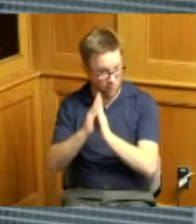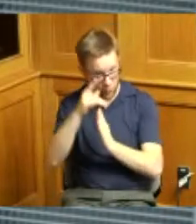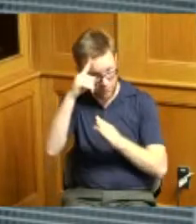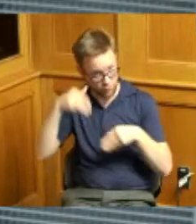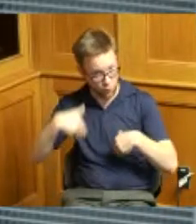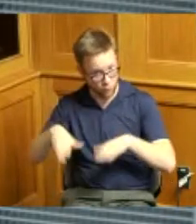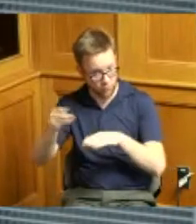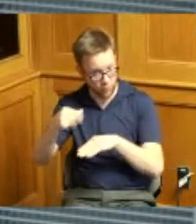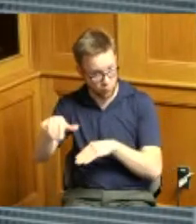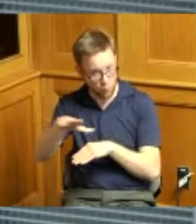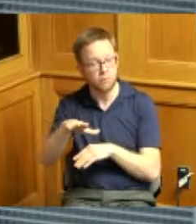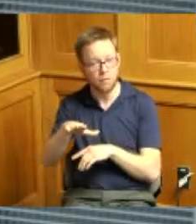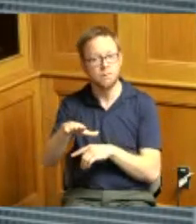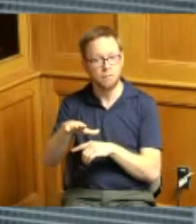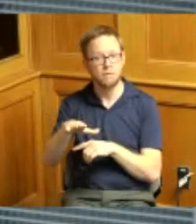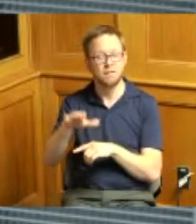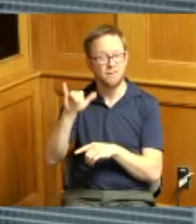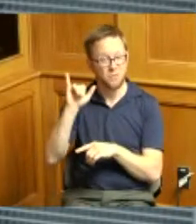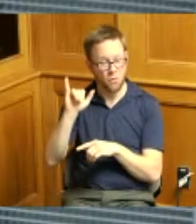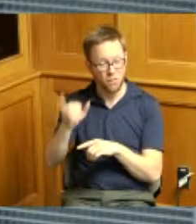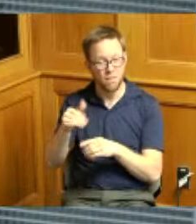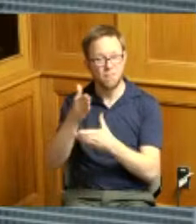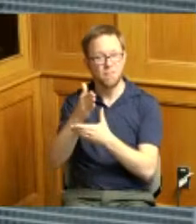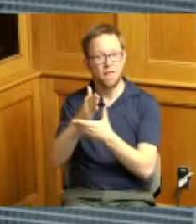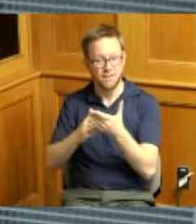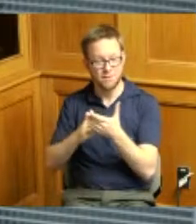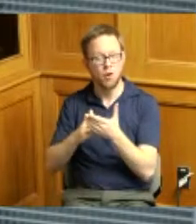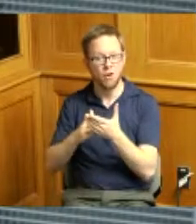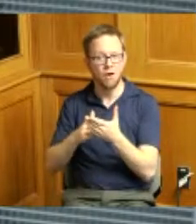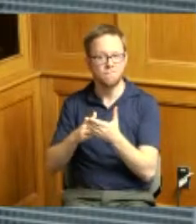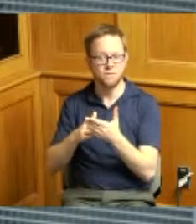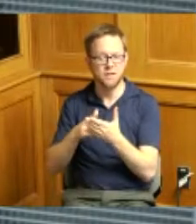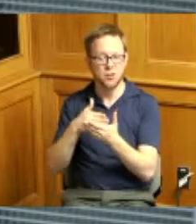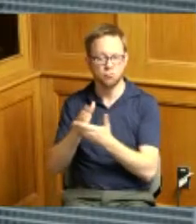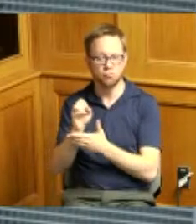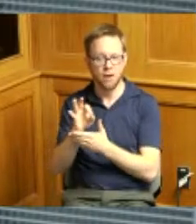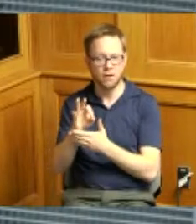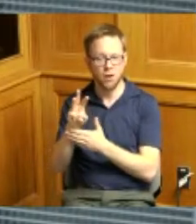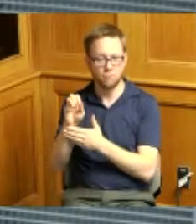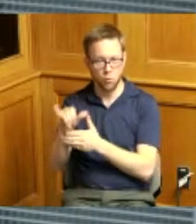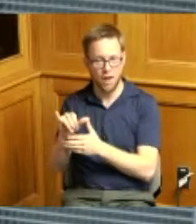and a portion of the easement right away for the township road and can be disposed of following a